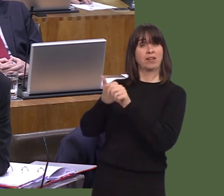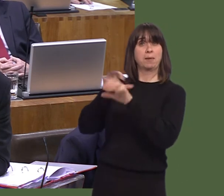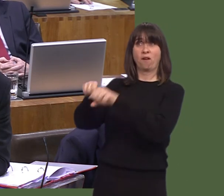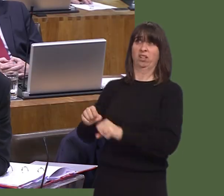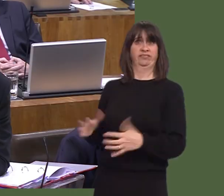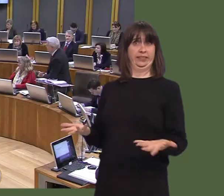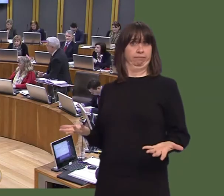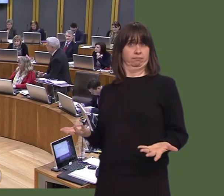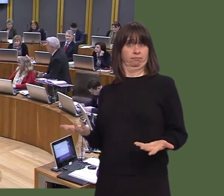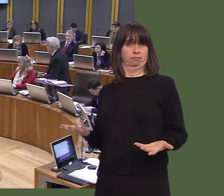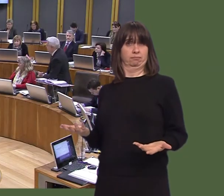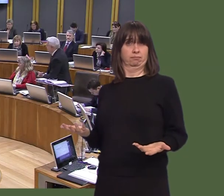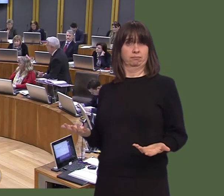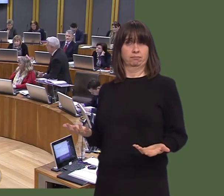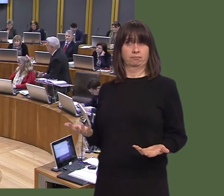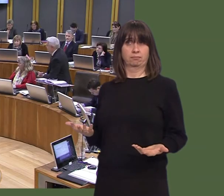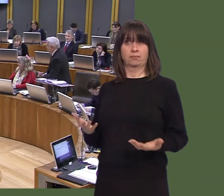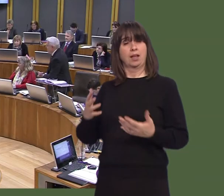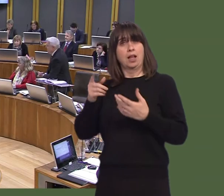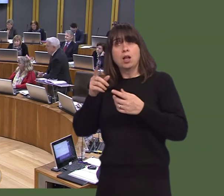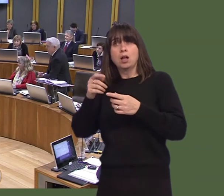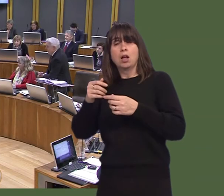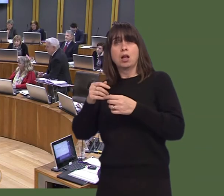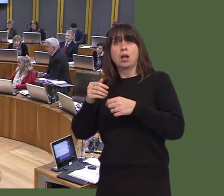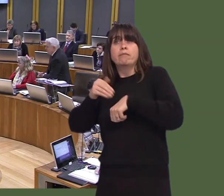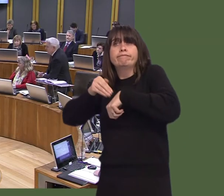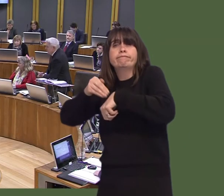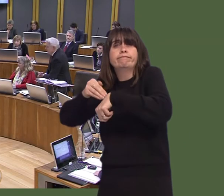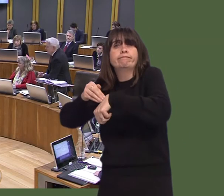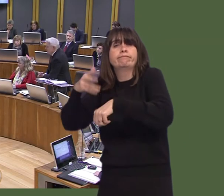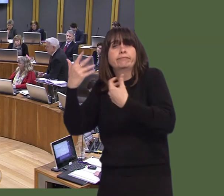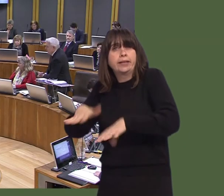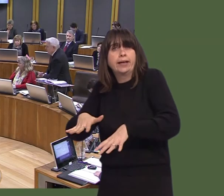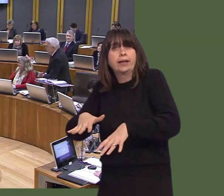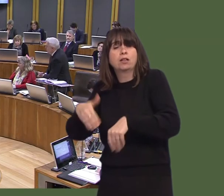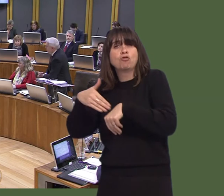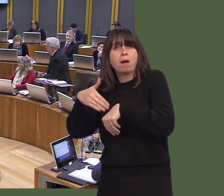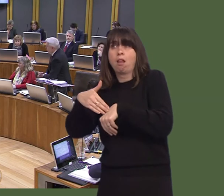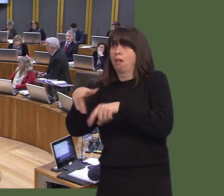Part of this Deloitte report also said there is limited insight regarding how the health